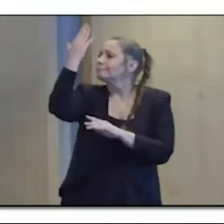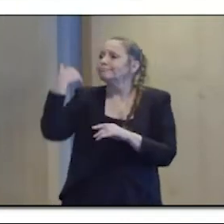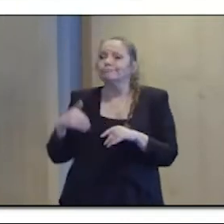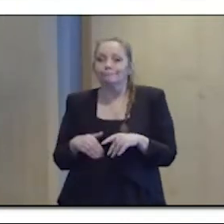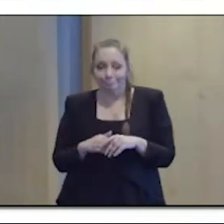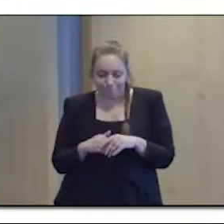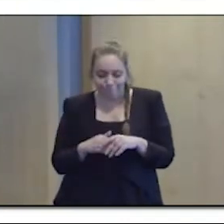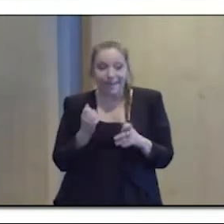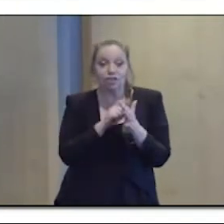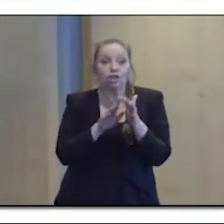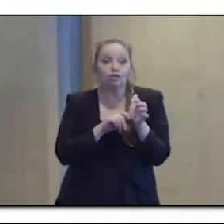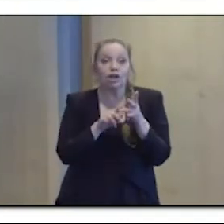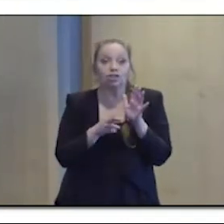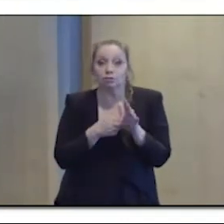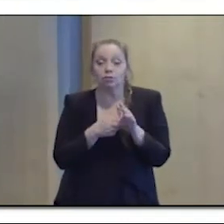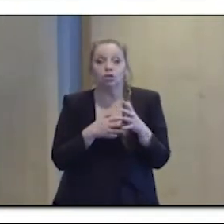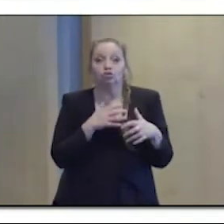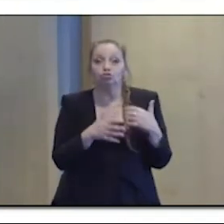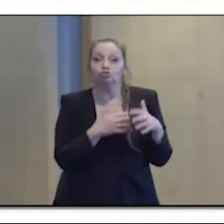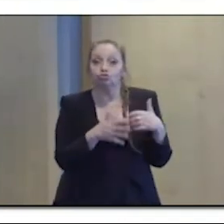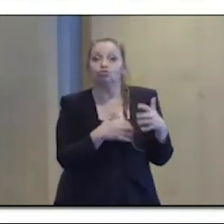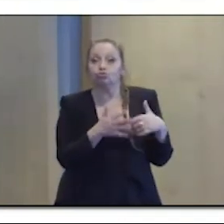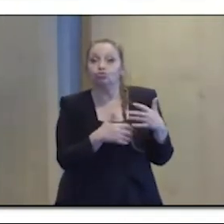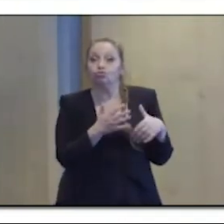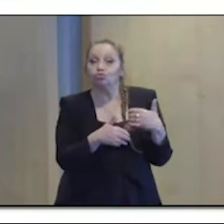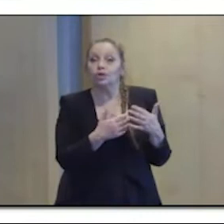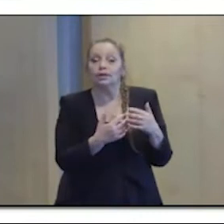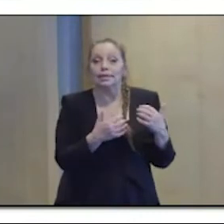generation was just chugging away and it was independent of weather